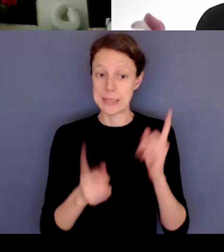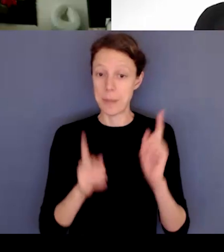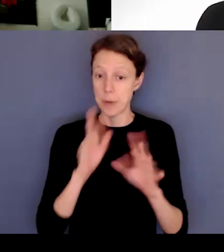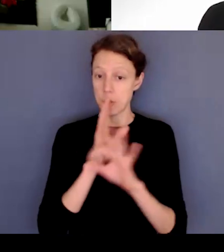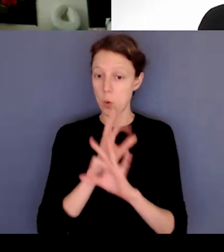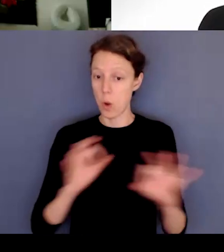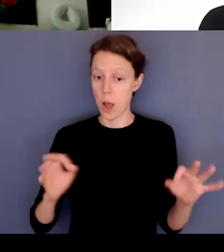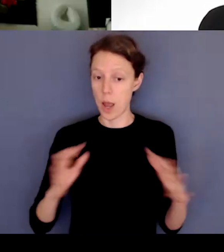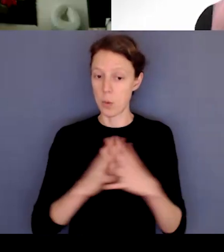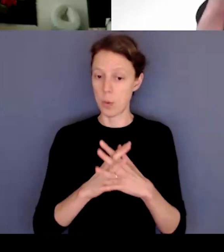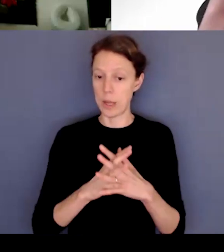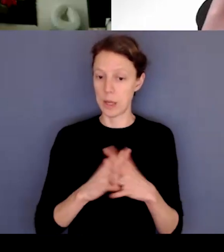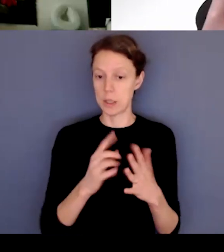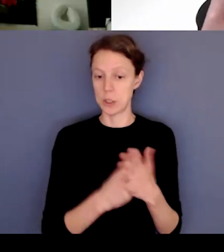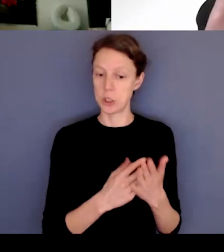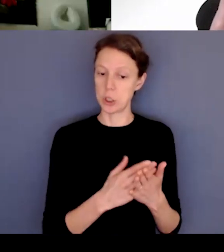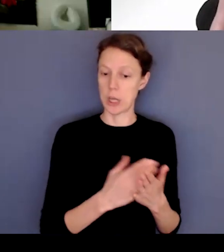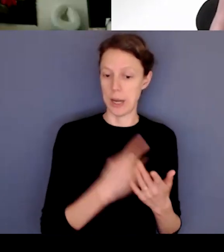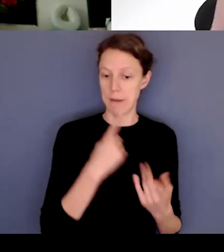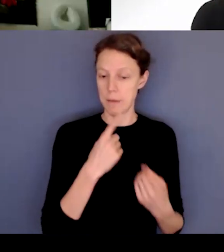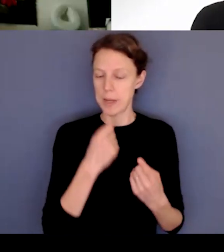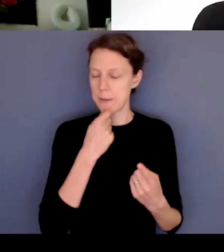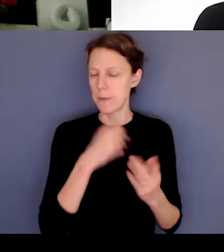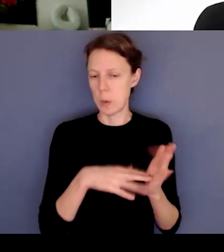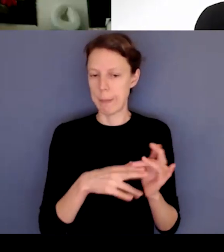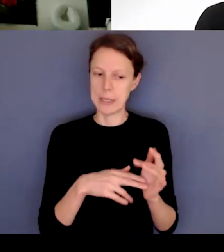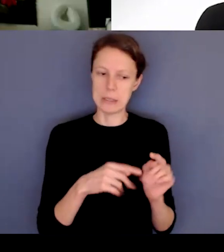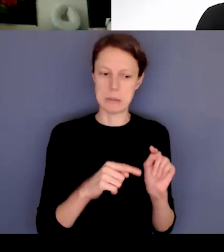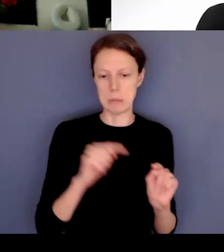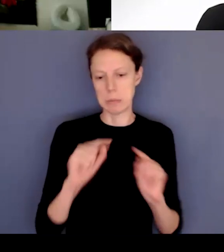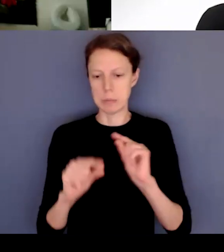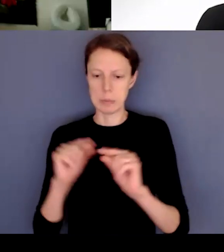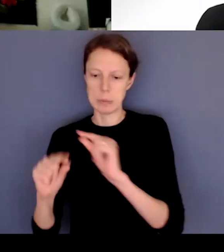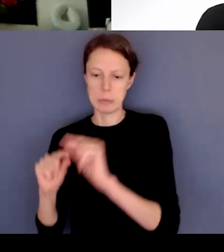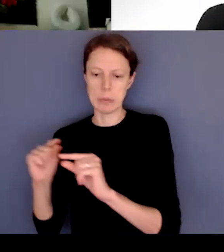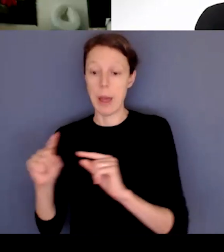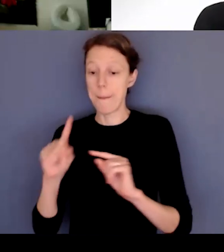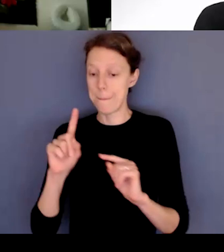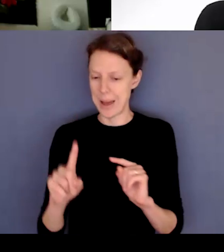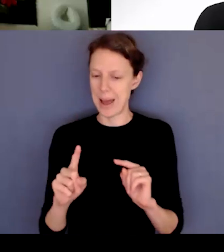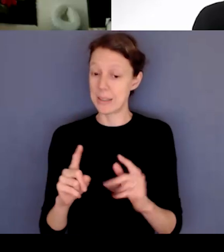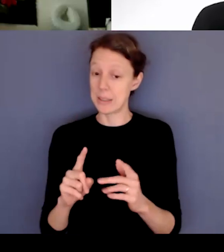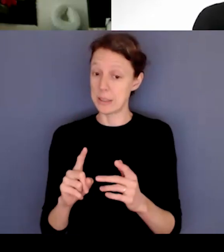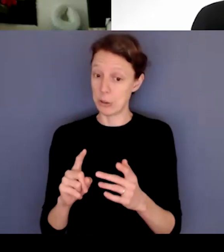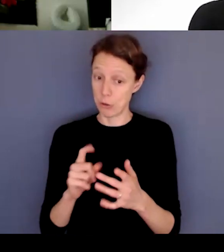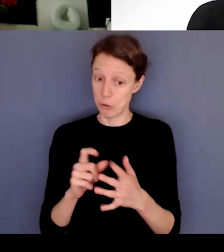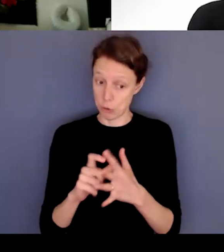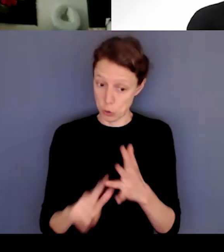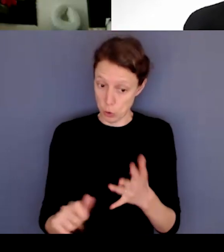kind of, you know, a few minutes here and a few minutes there. But I think to do it properly it is, you know, if you really